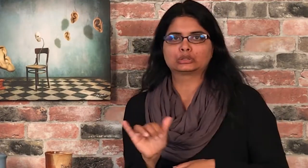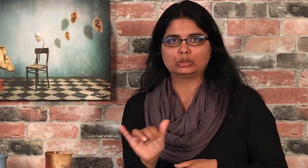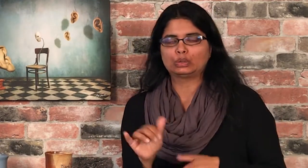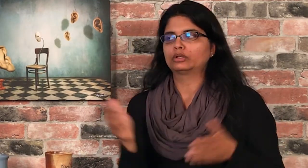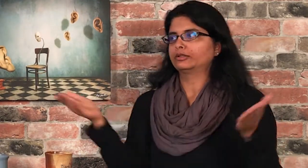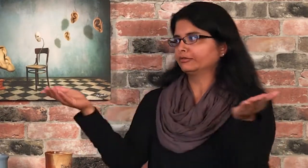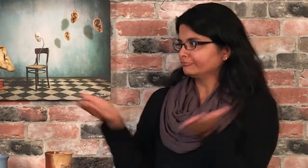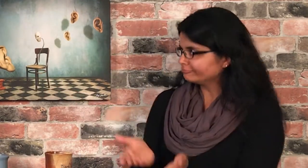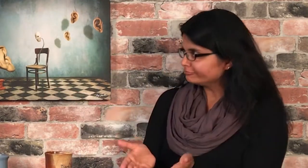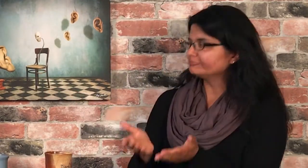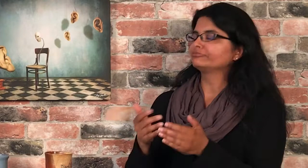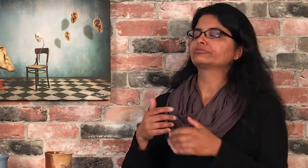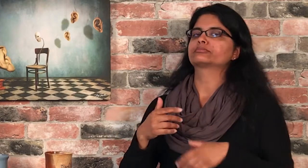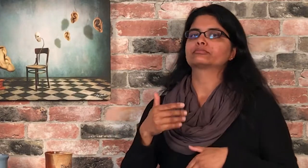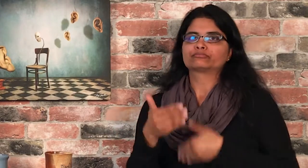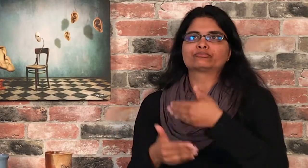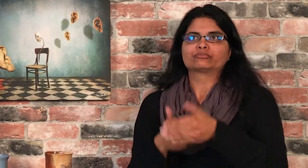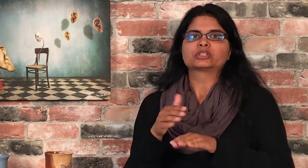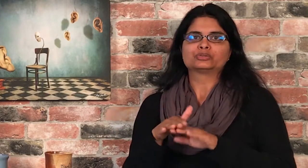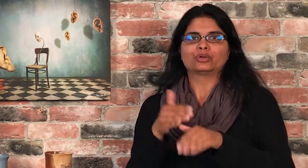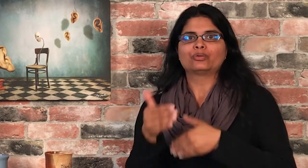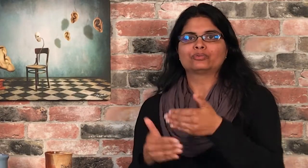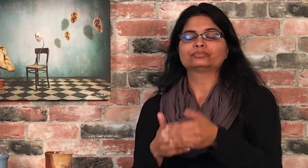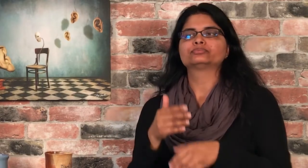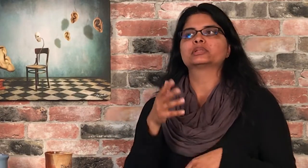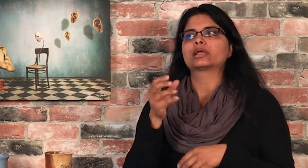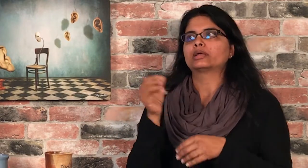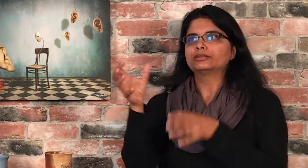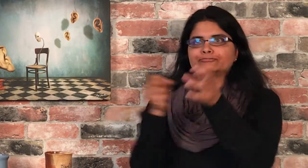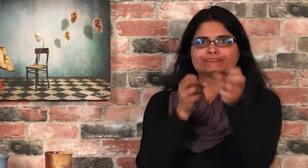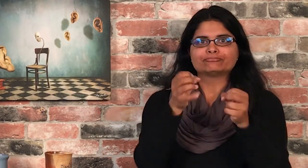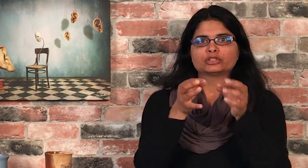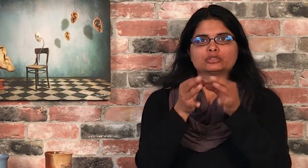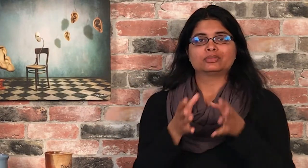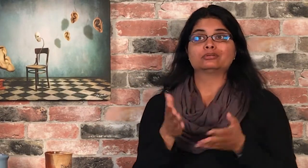Together, we have been working slowly on the start-up process and recruiting interpreters.